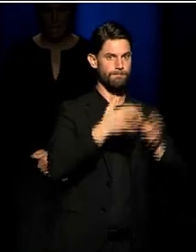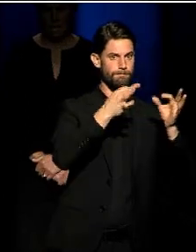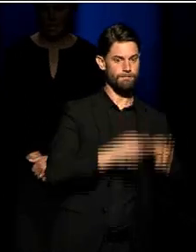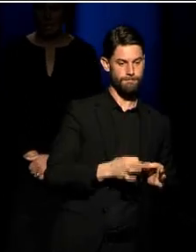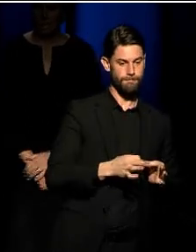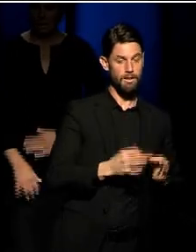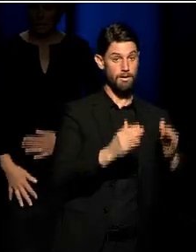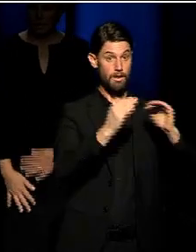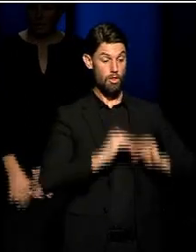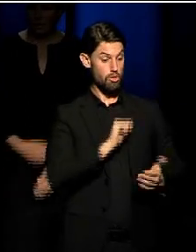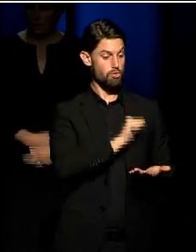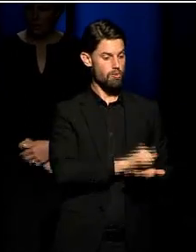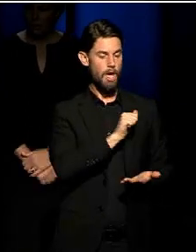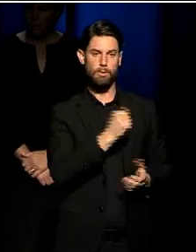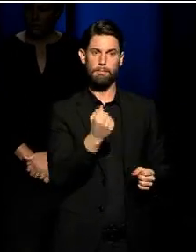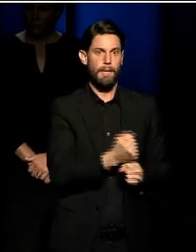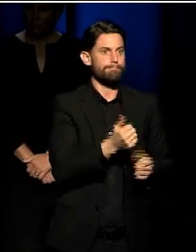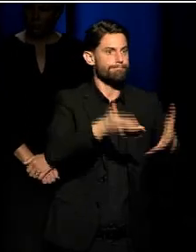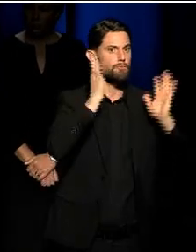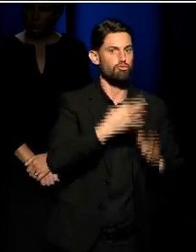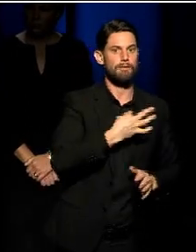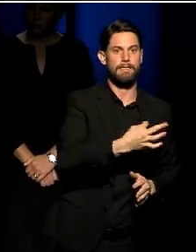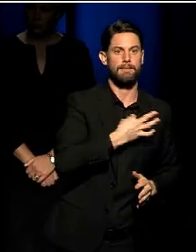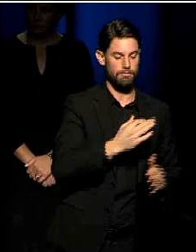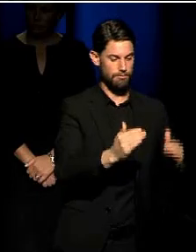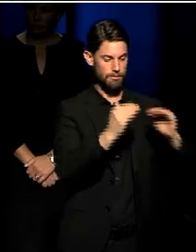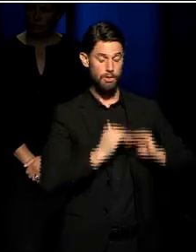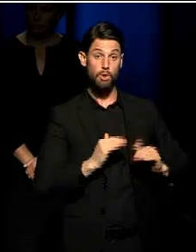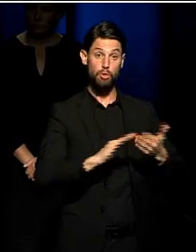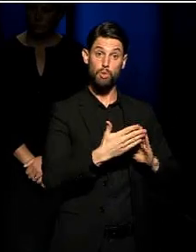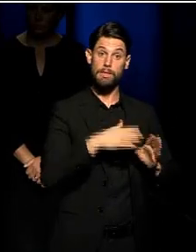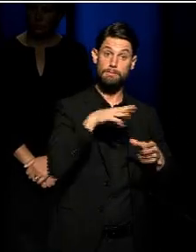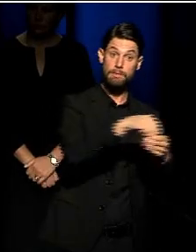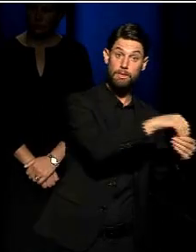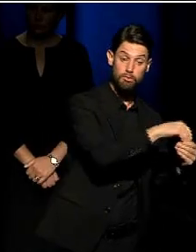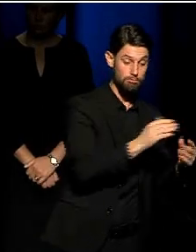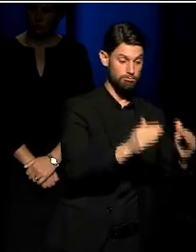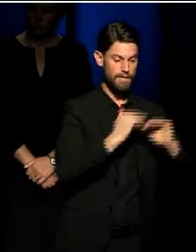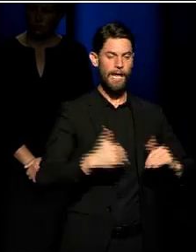dignity of risk community participation and geographical challenges. The